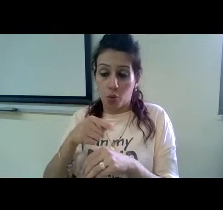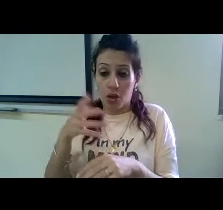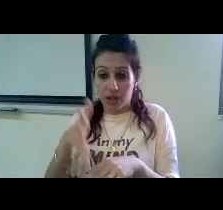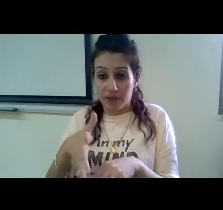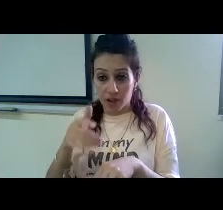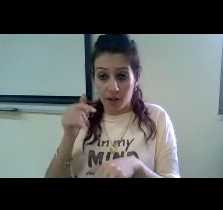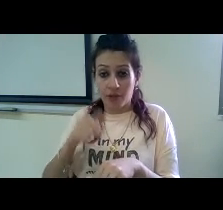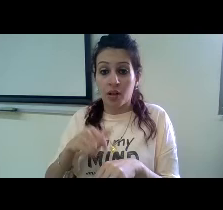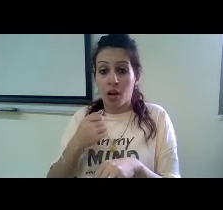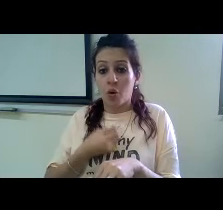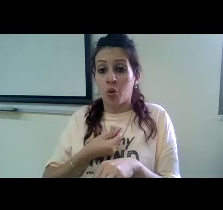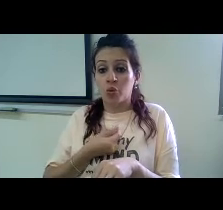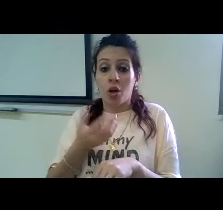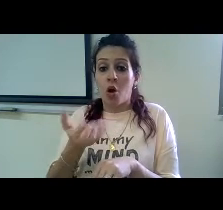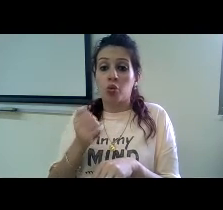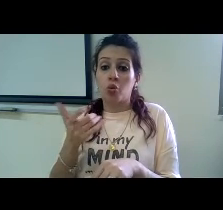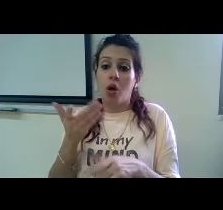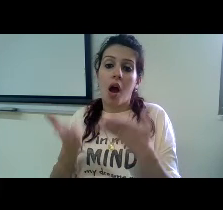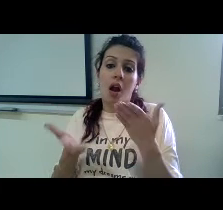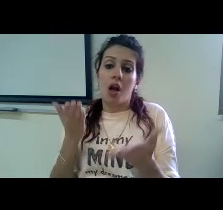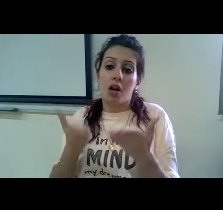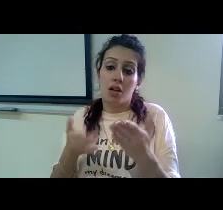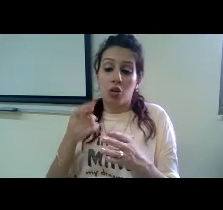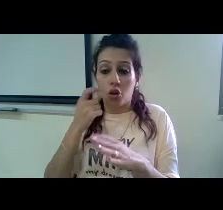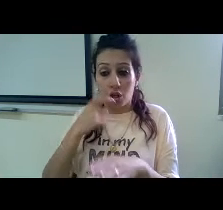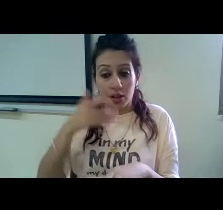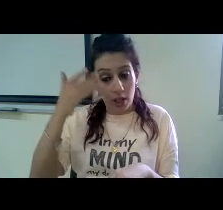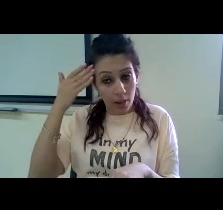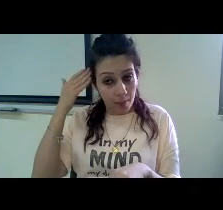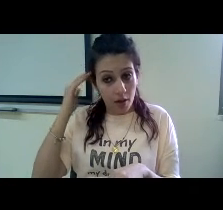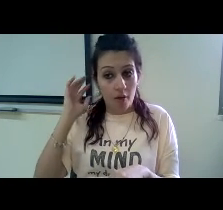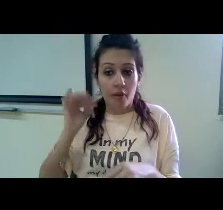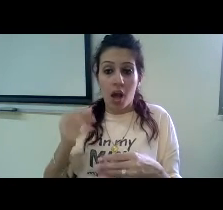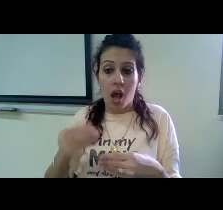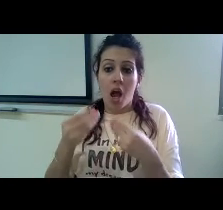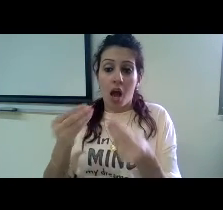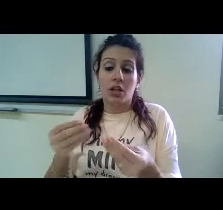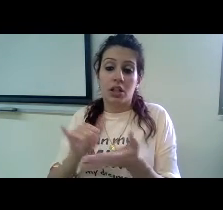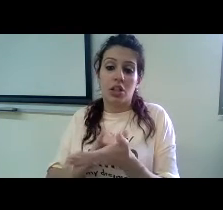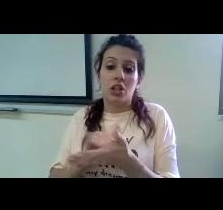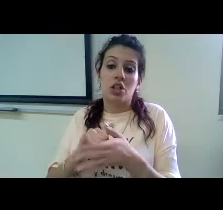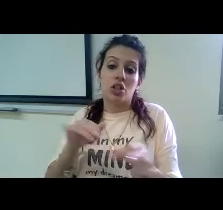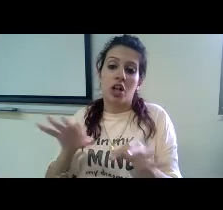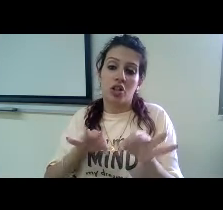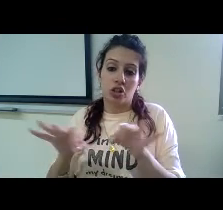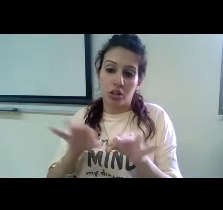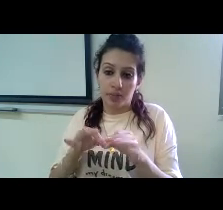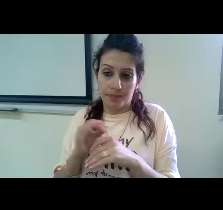build up this positive relationship with the family so that families can feel